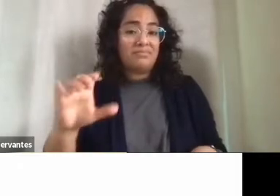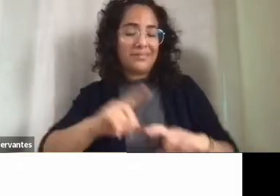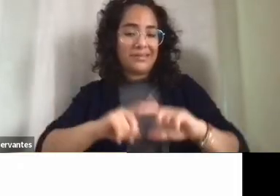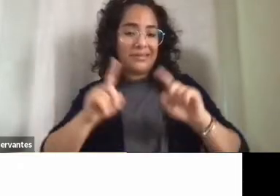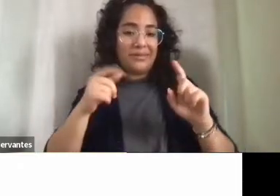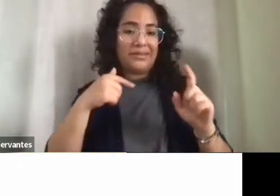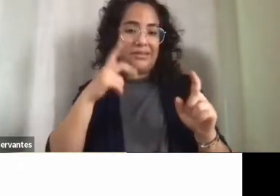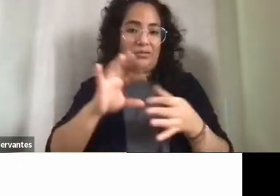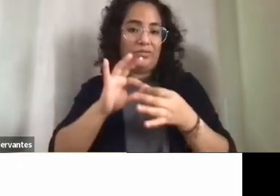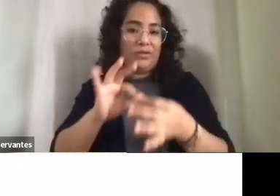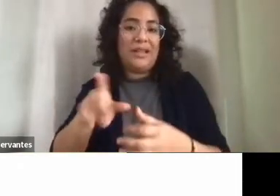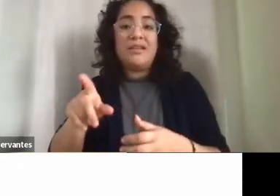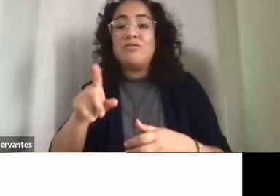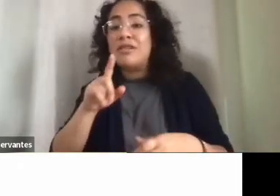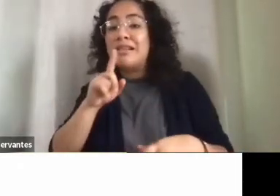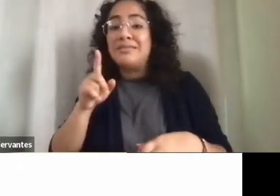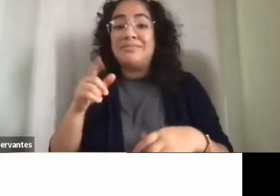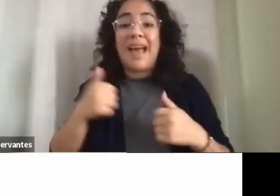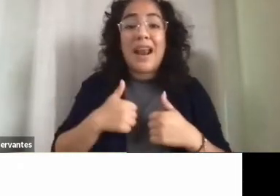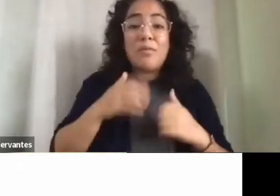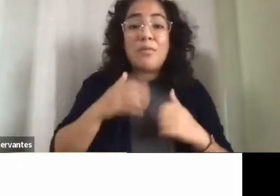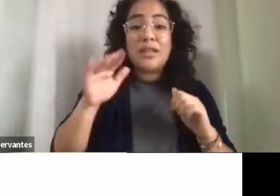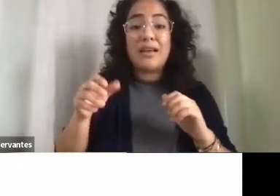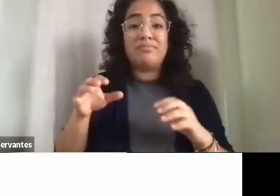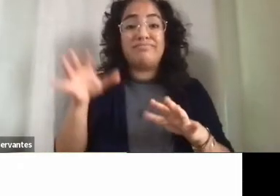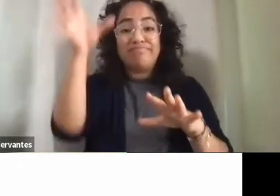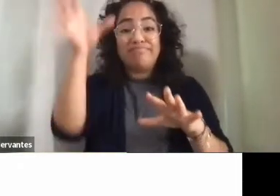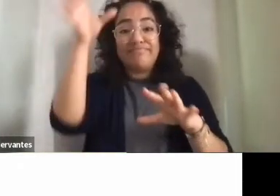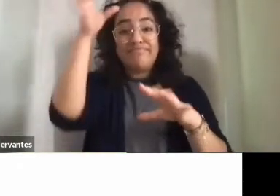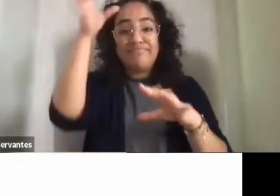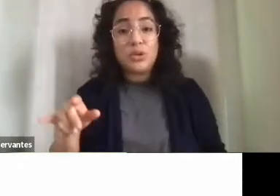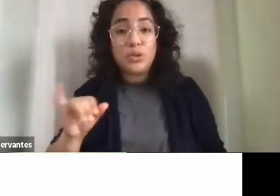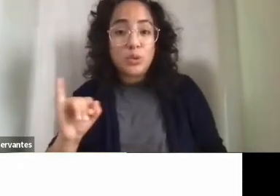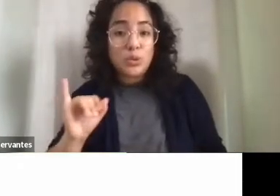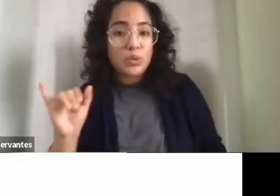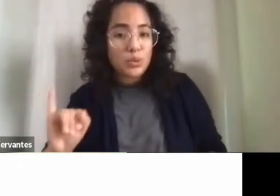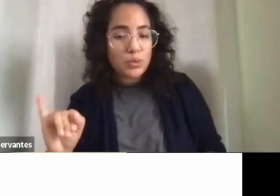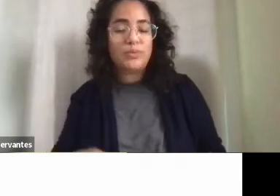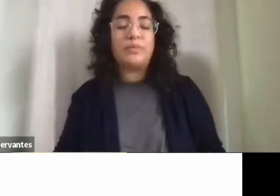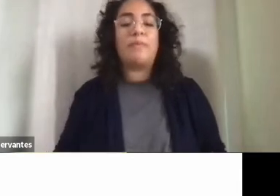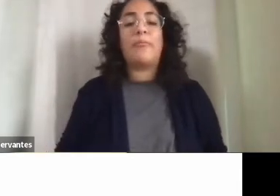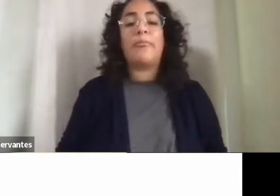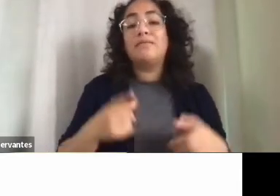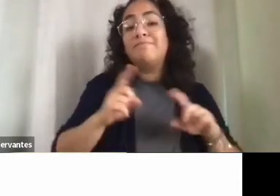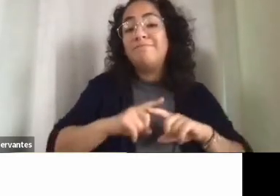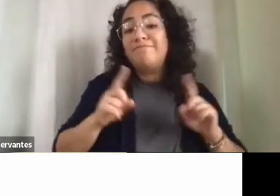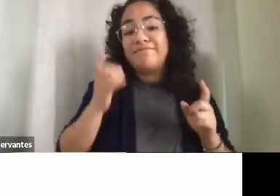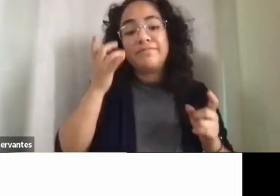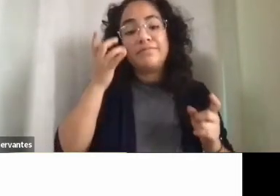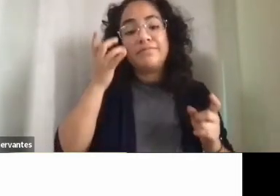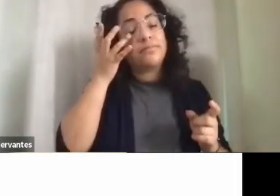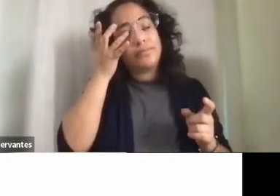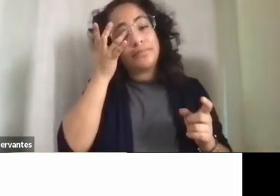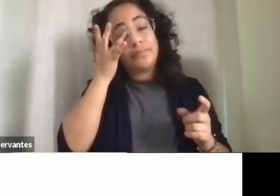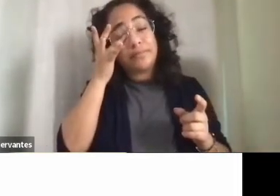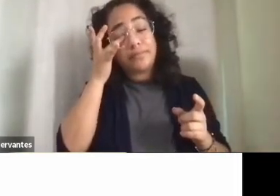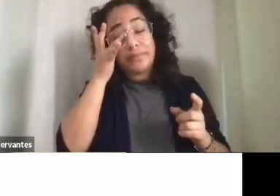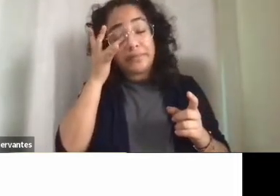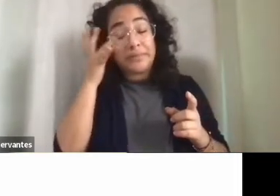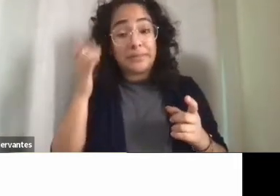animals that could be infected. But yeah so still too soon to know although I think the